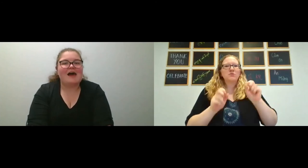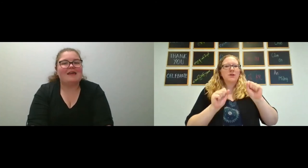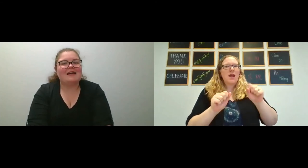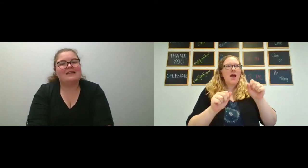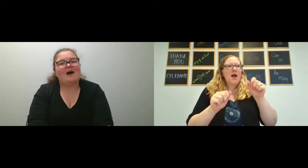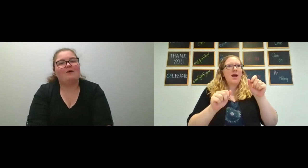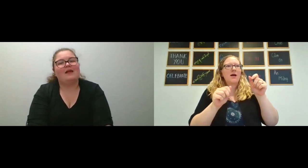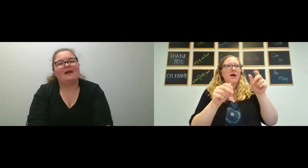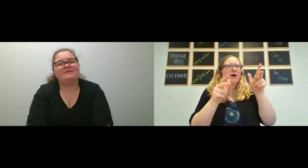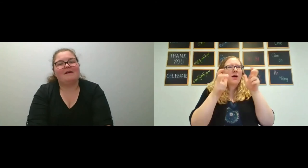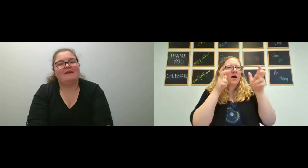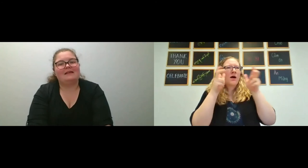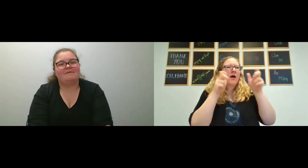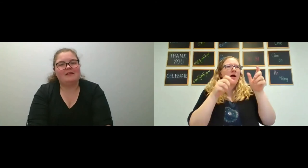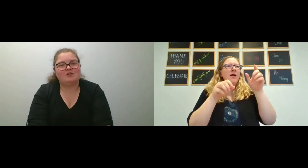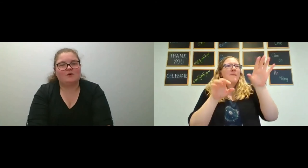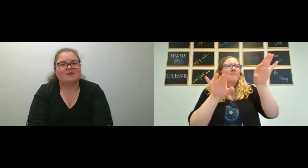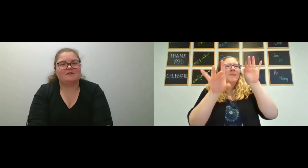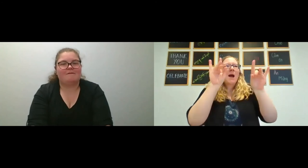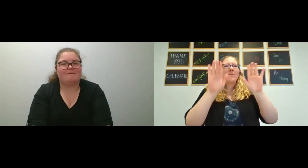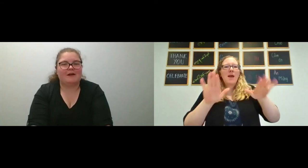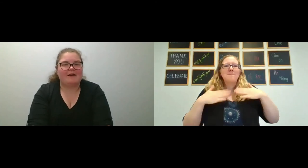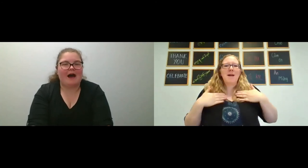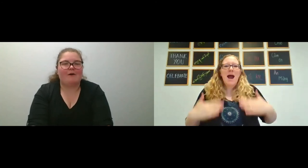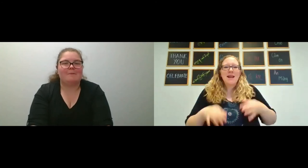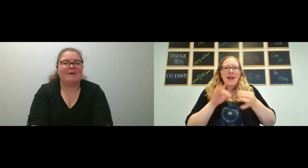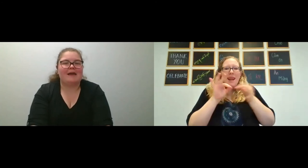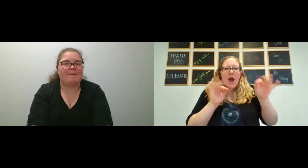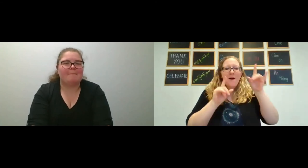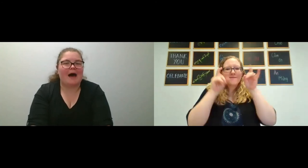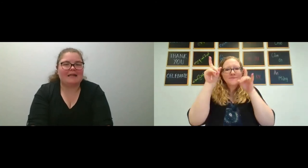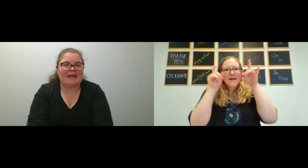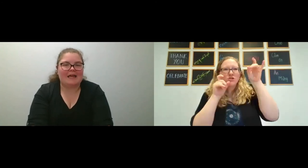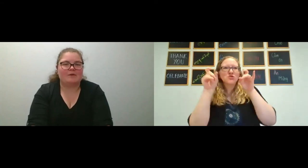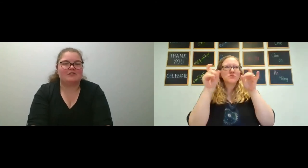And that's how a lot of Deaf individuals figure out and pick up body language